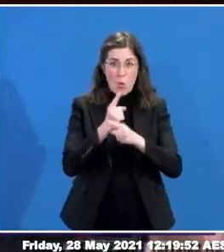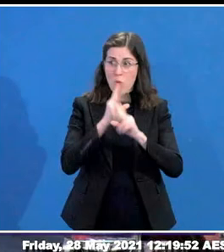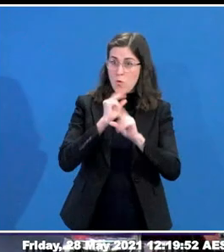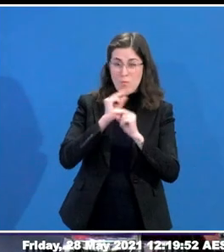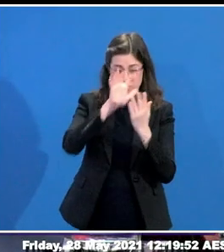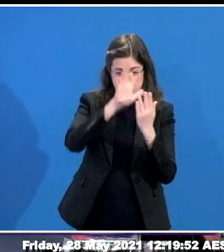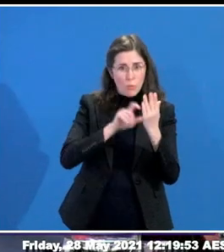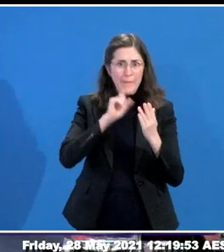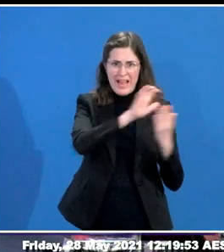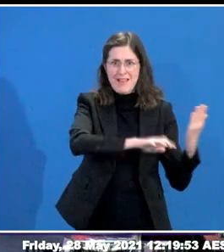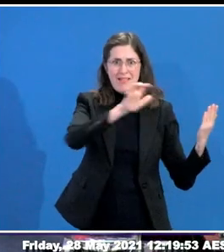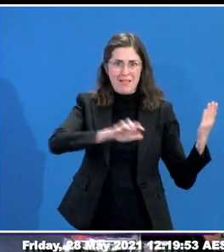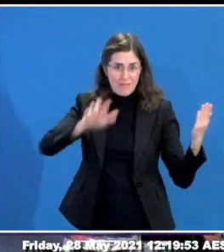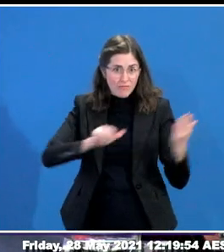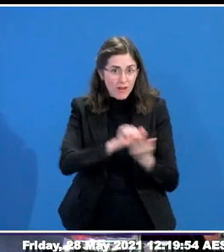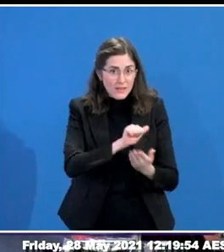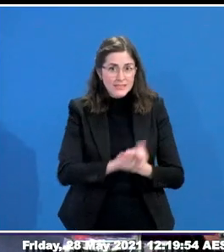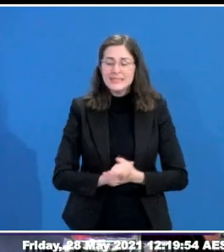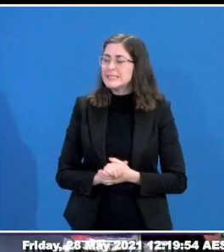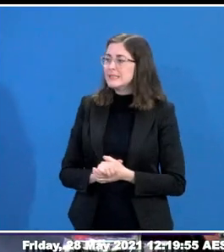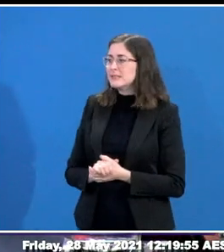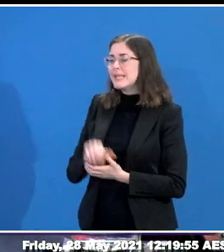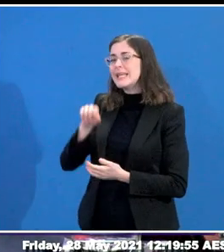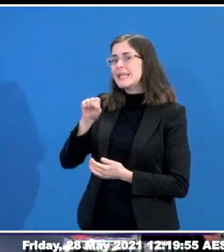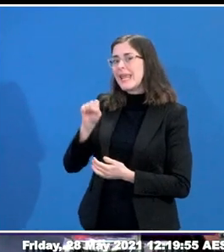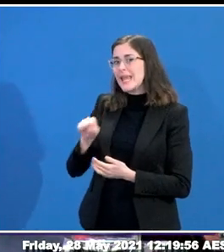Yes, it's not written in that style.